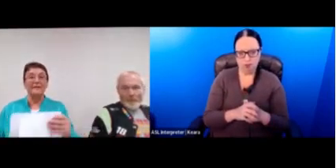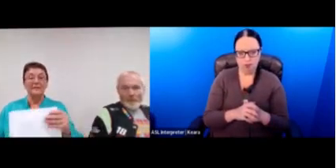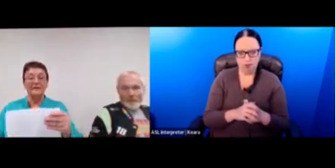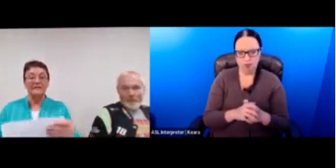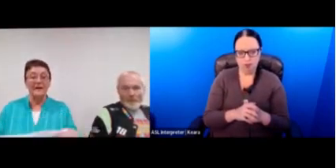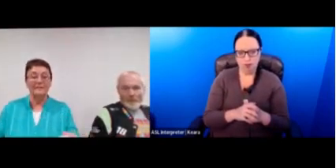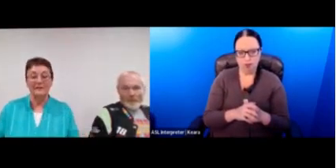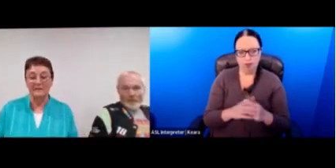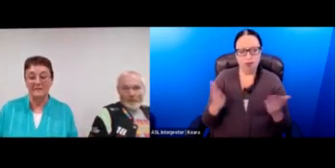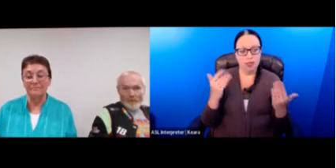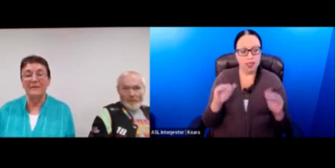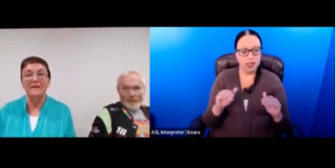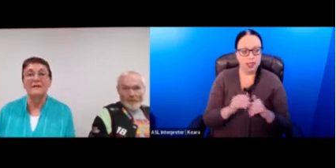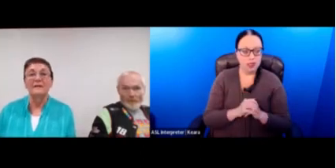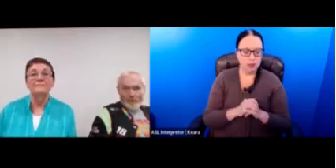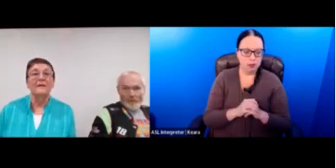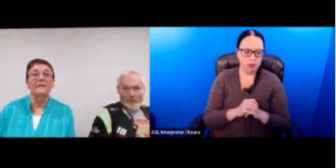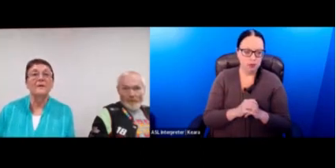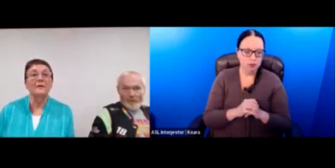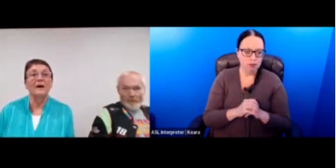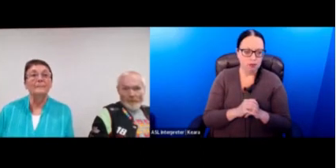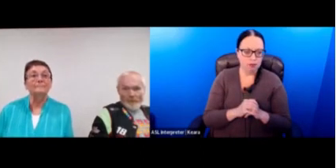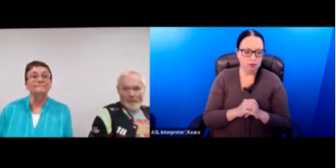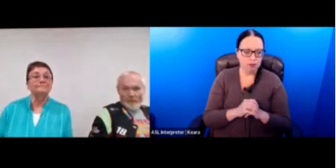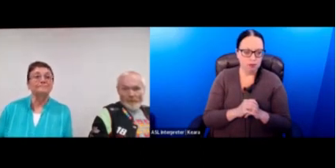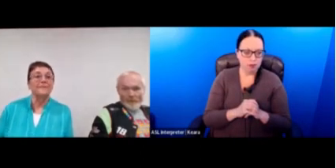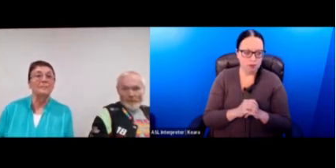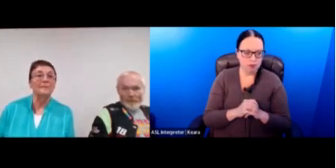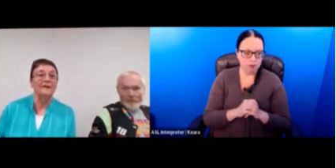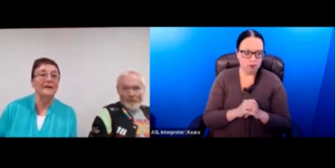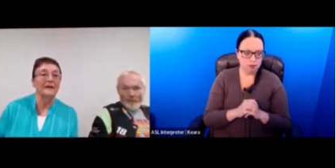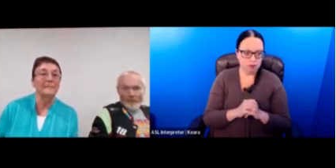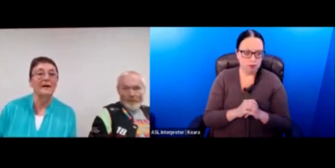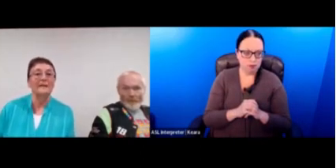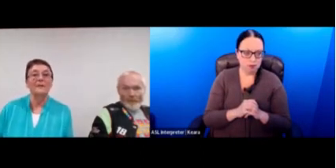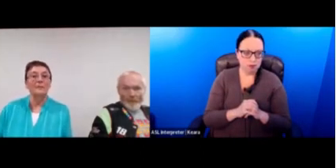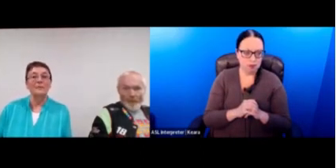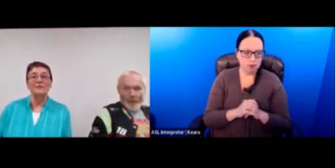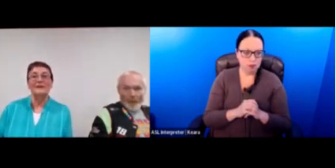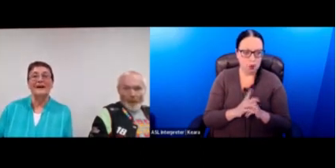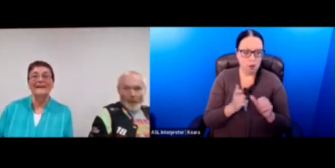So next slide, please. So um, nope, I'm sorry. I got Hi there, how about one more slide?